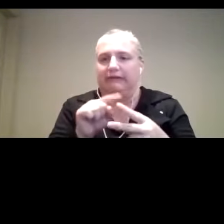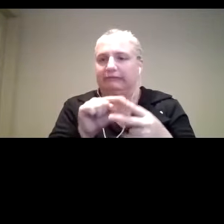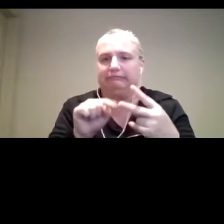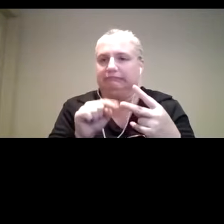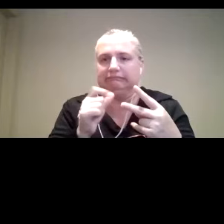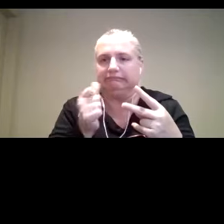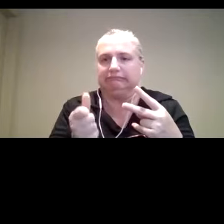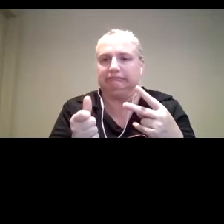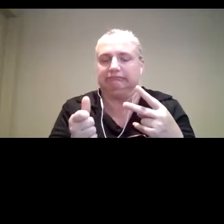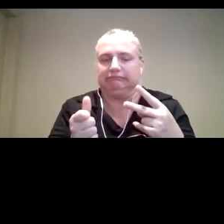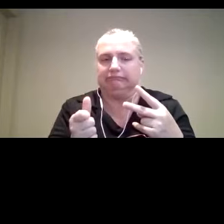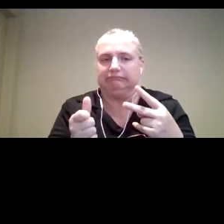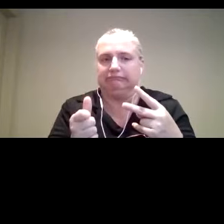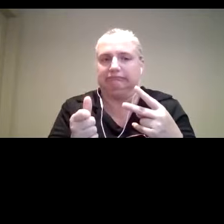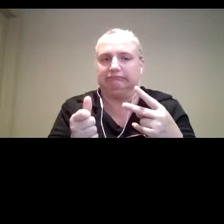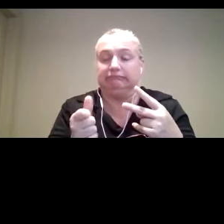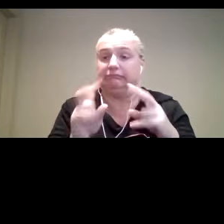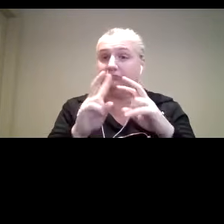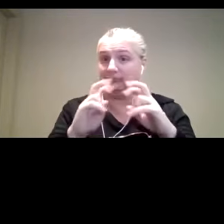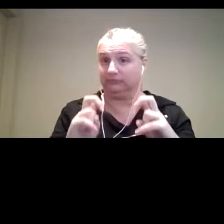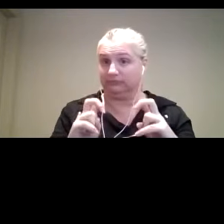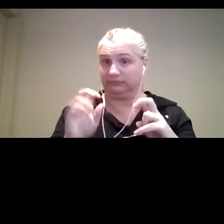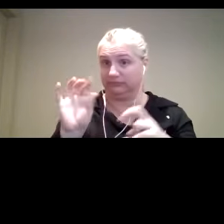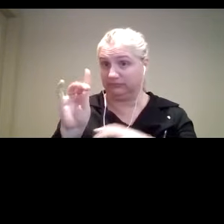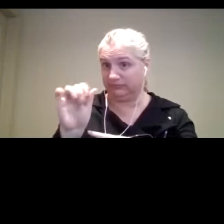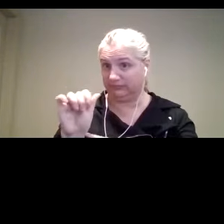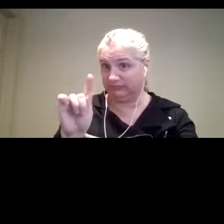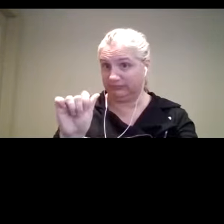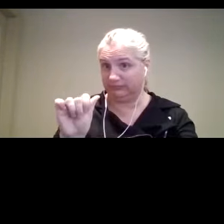And assessment data is gonna be key.